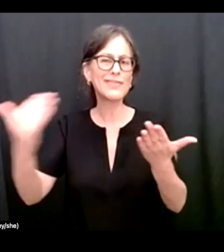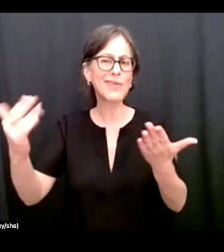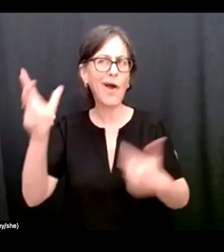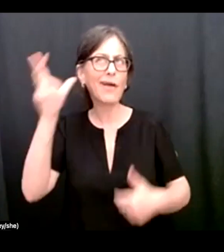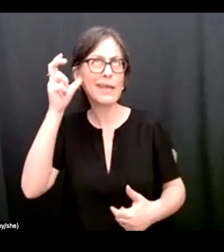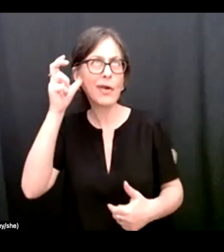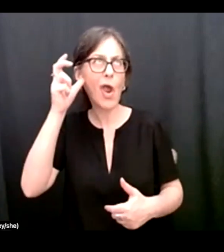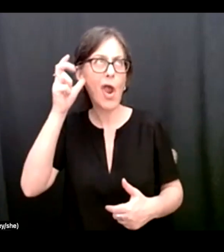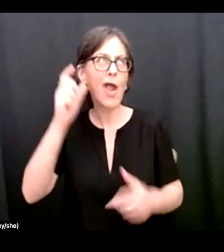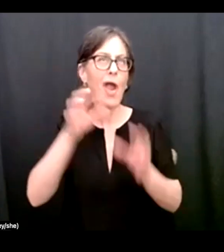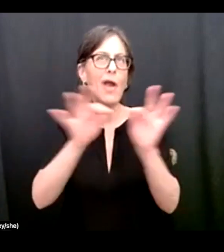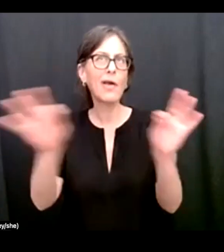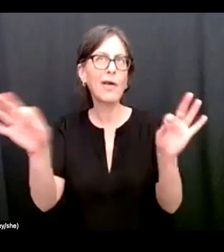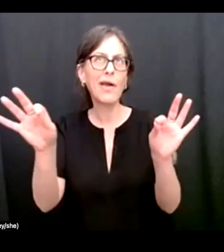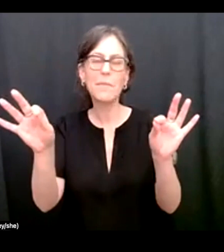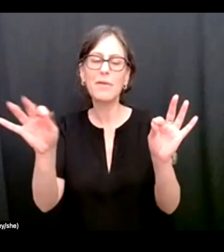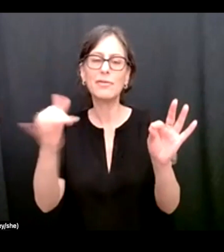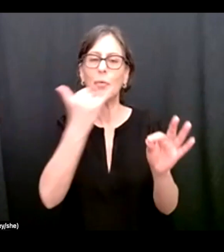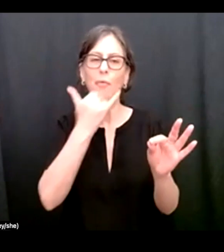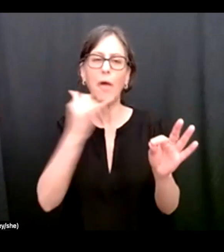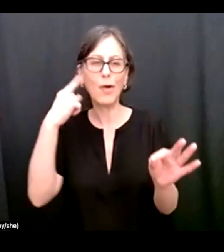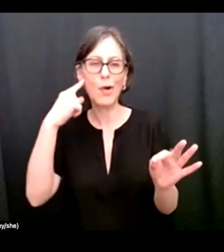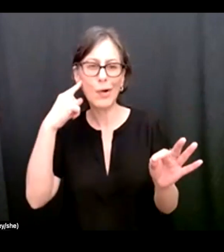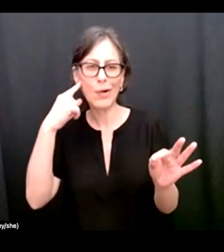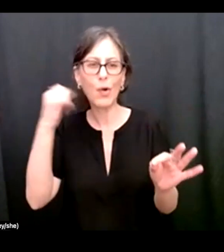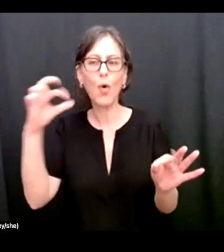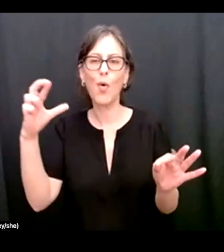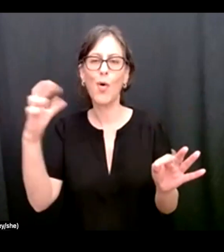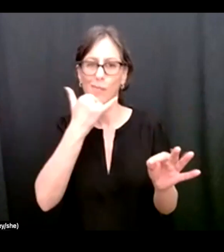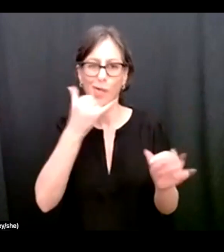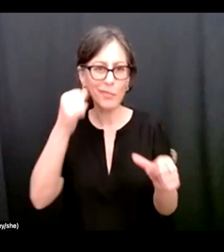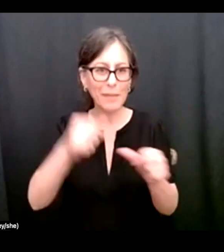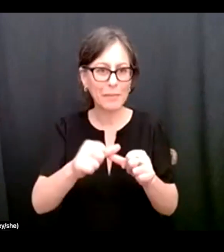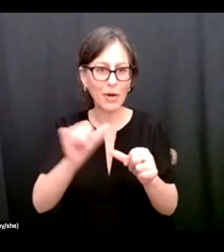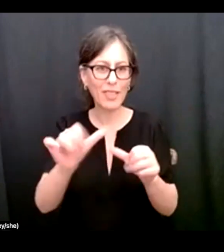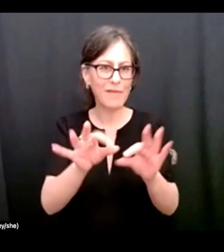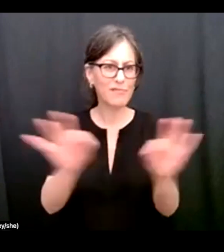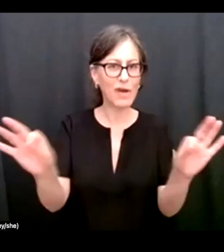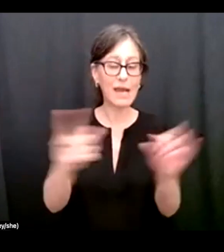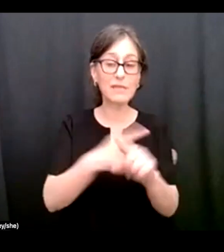them. And so I think it would be interesting if we could kind of talk a little about